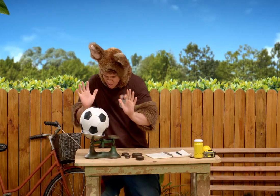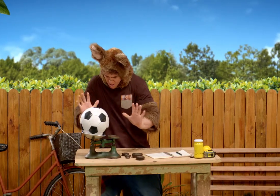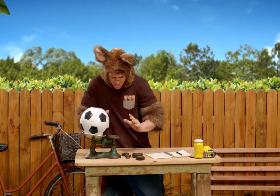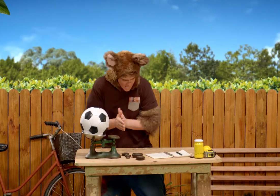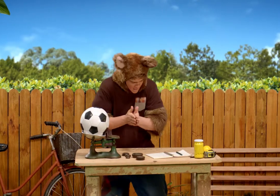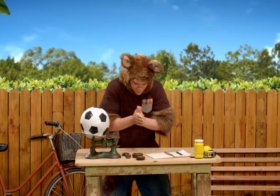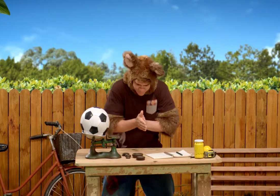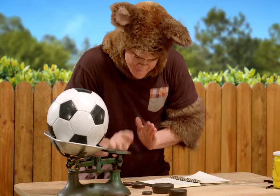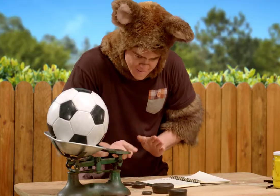Right.